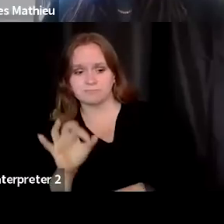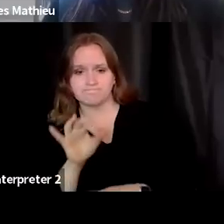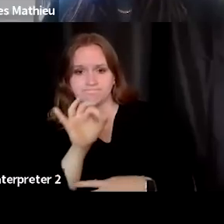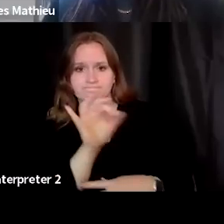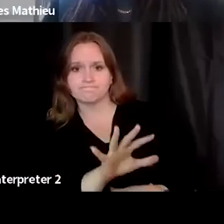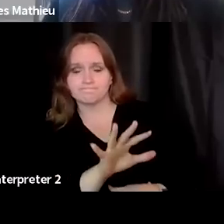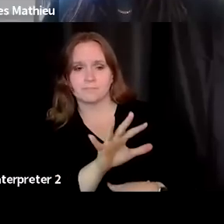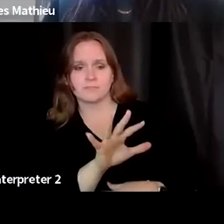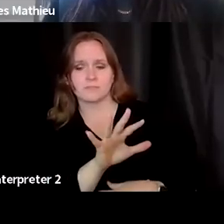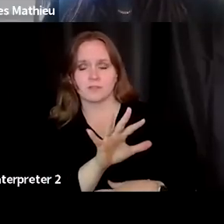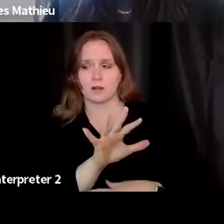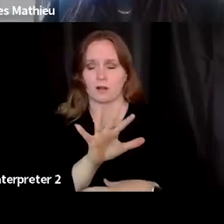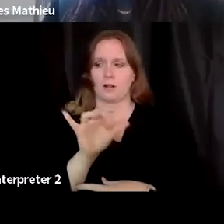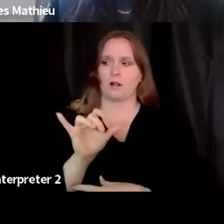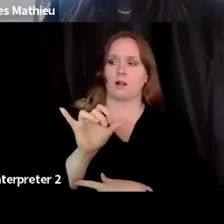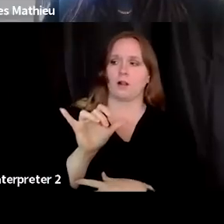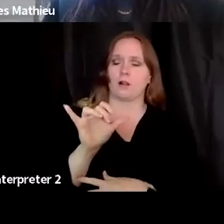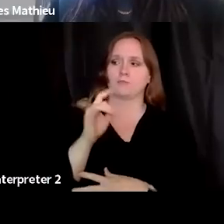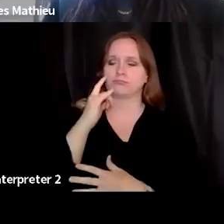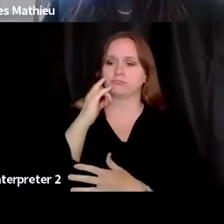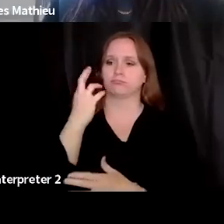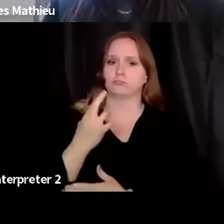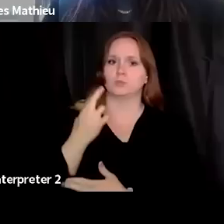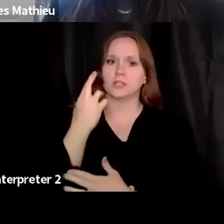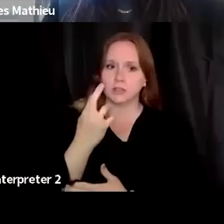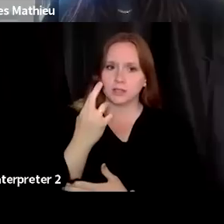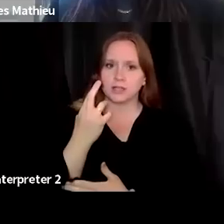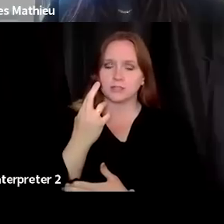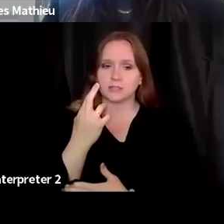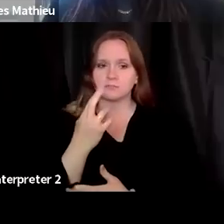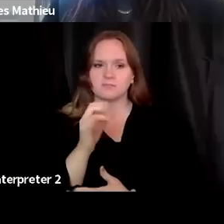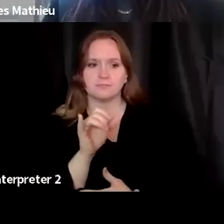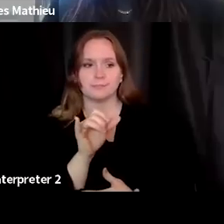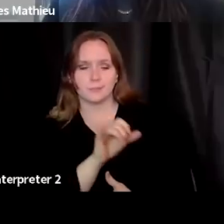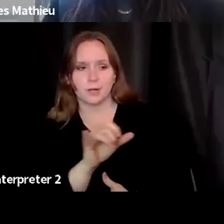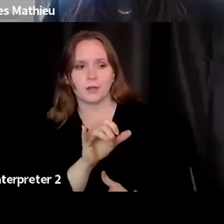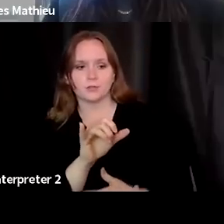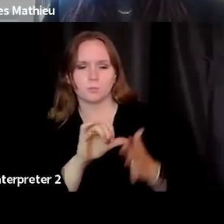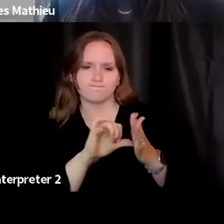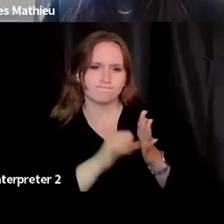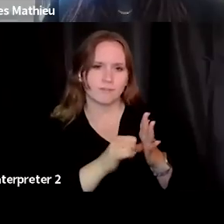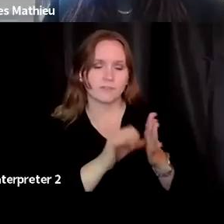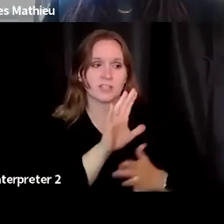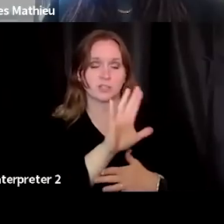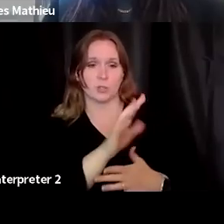and trying to solidify your concern for their safety and based on your experience.